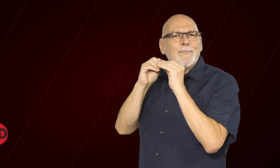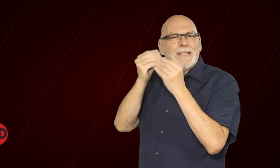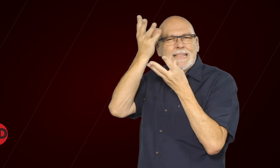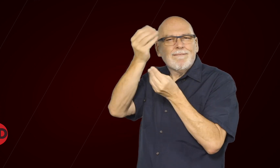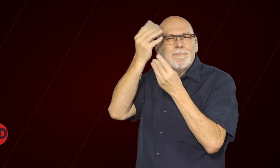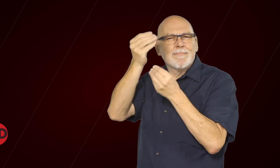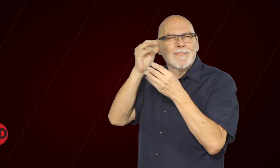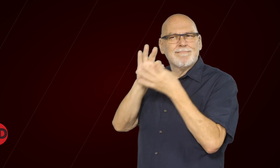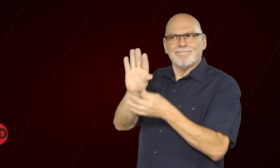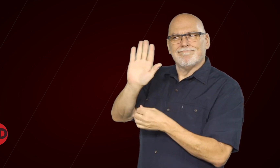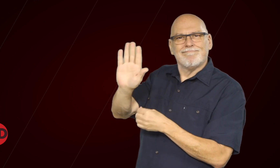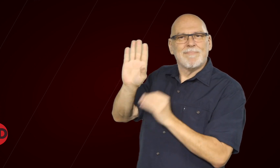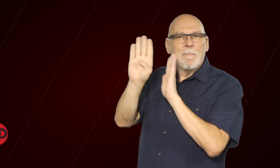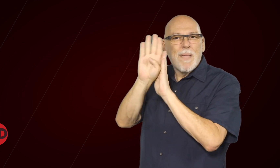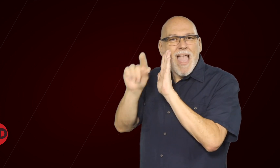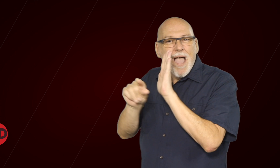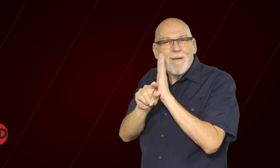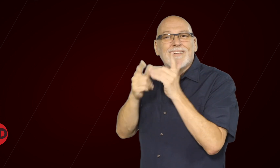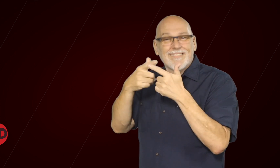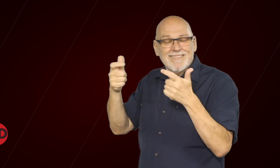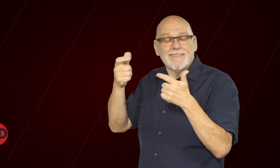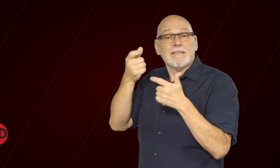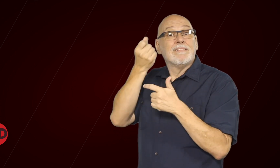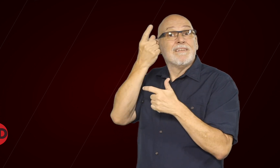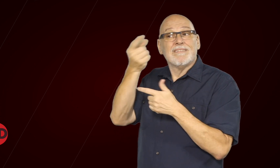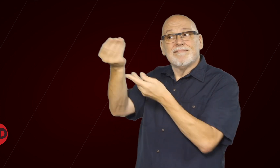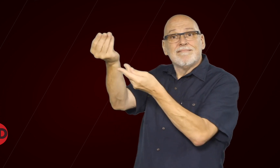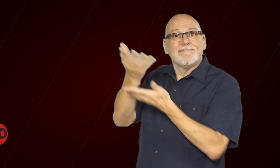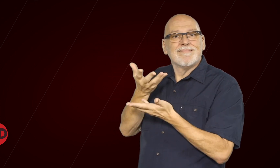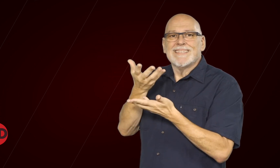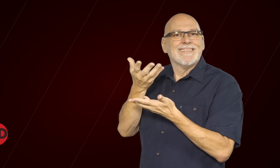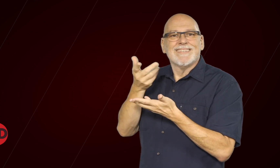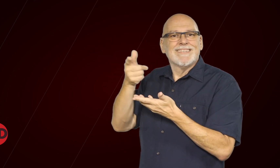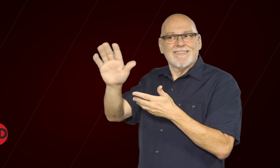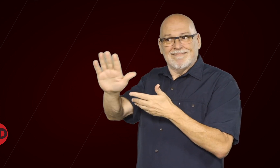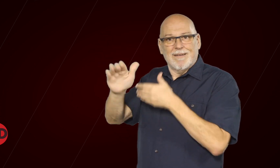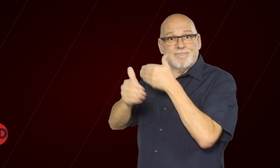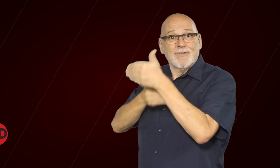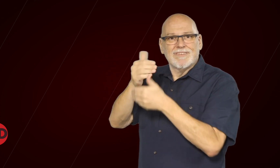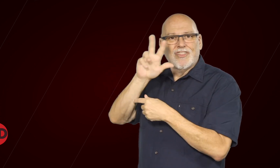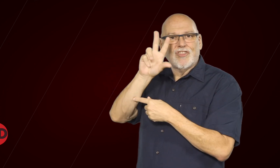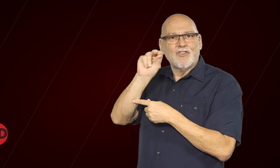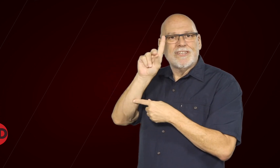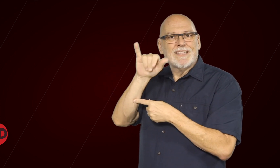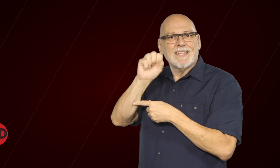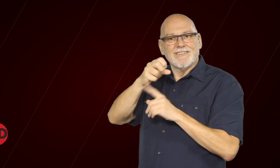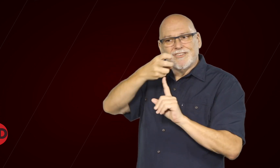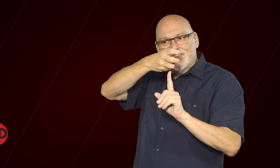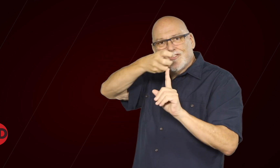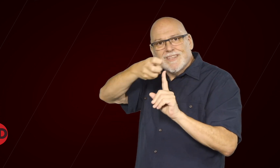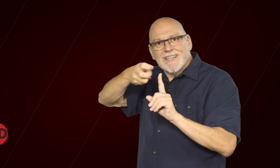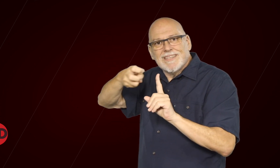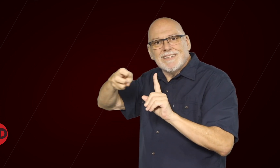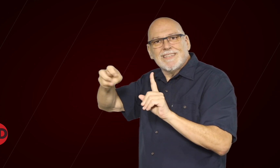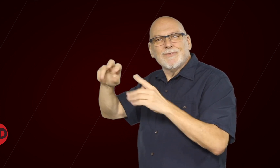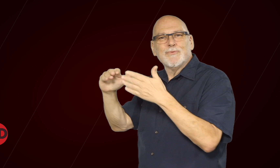to ask for more information about her background and